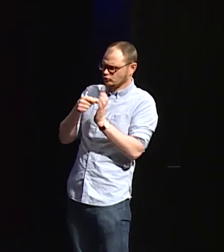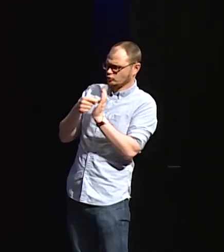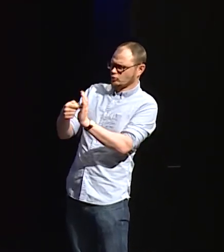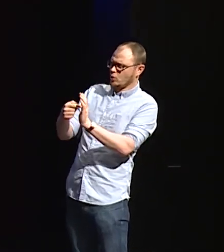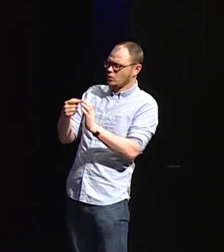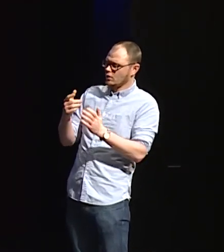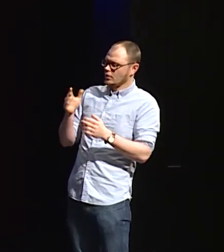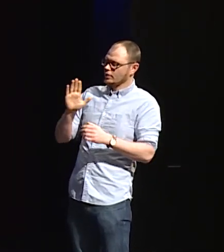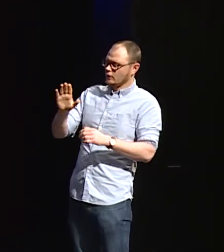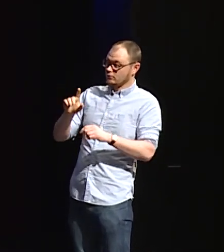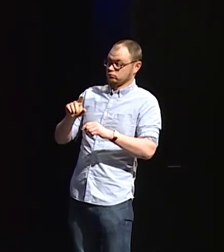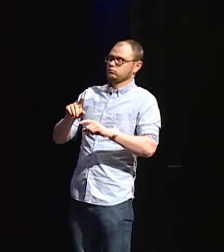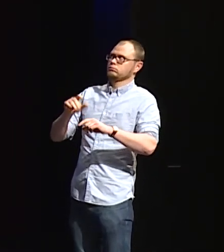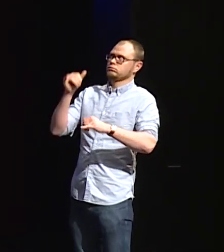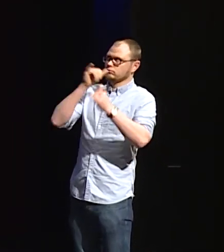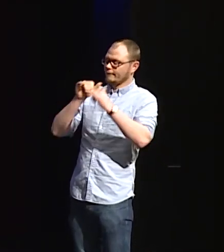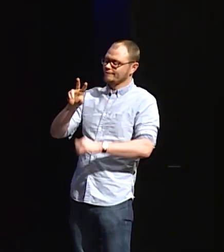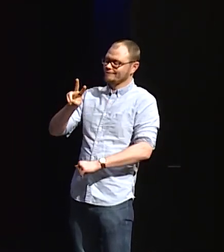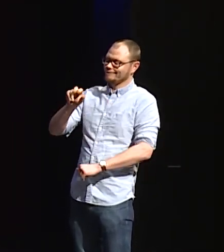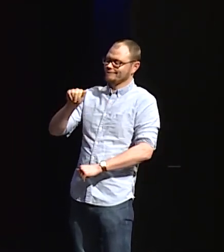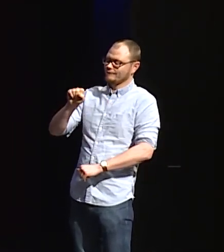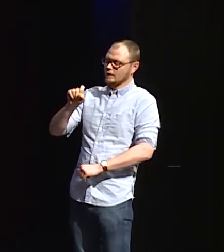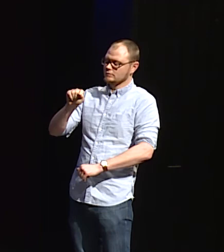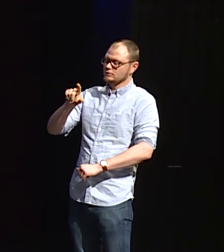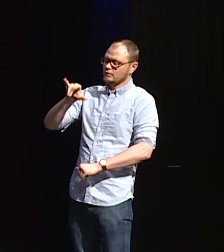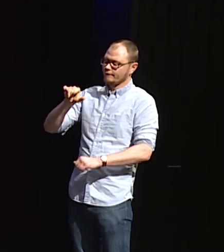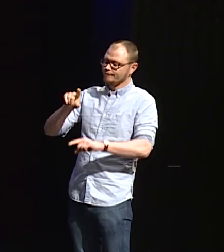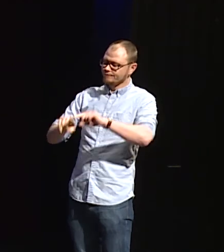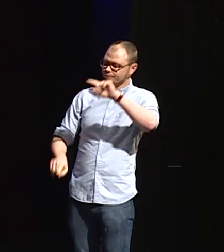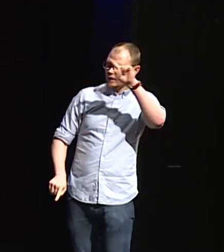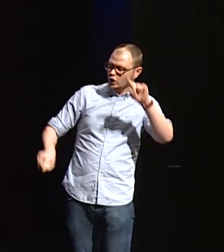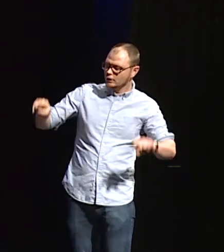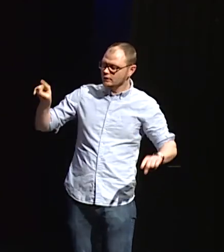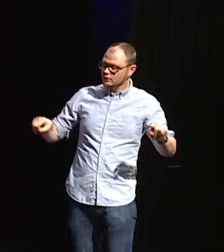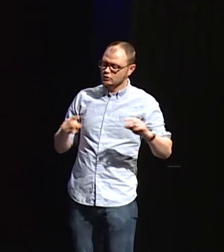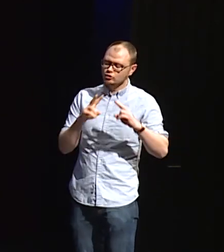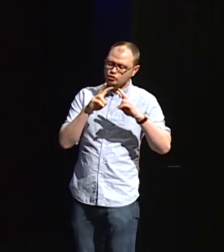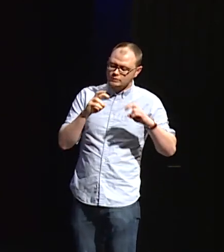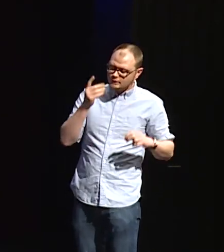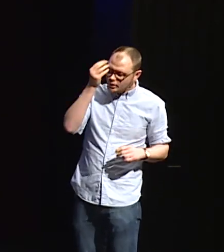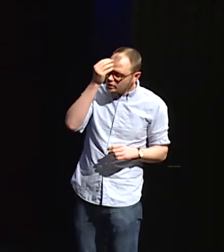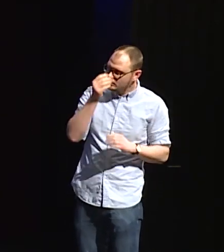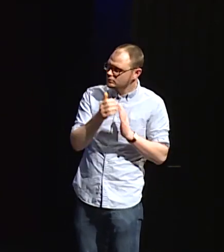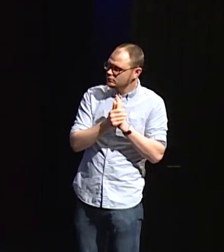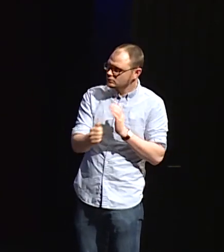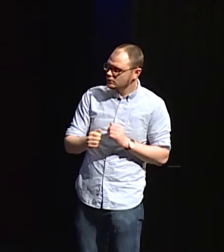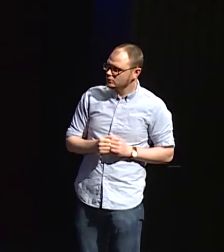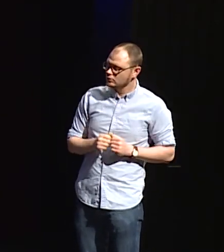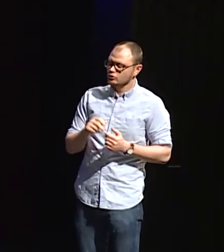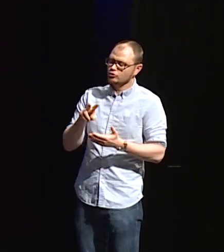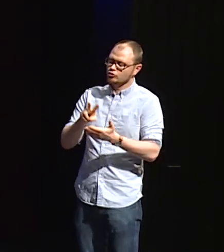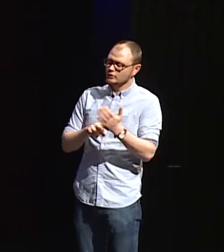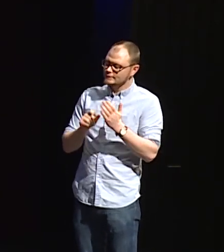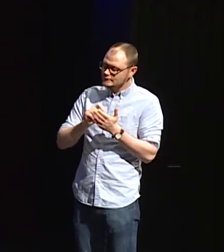Because of their ACT scores, we see a vast difference in their critical thinking